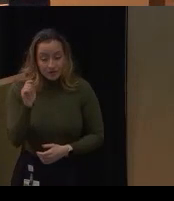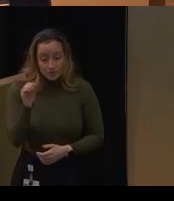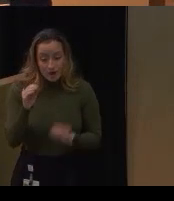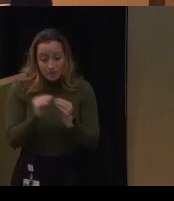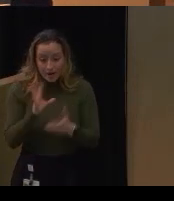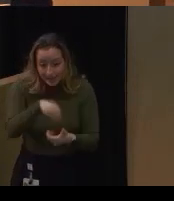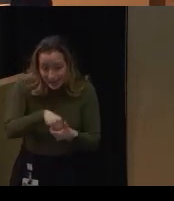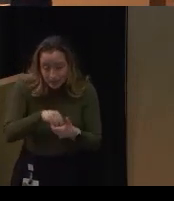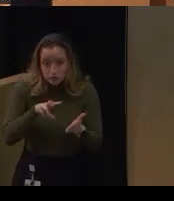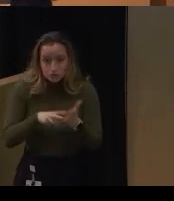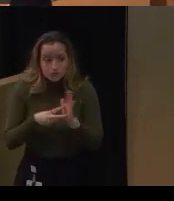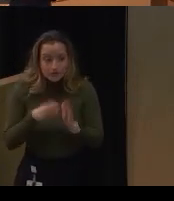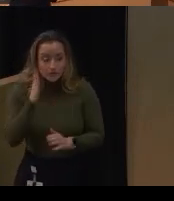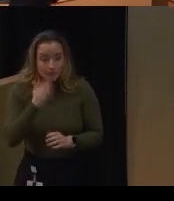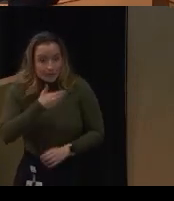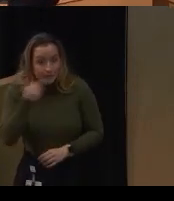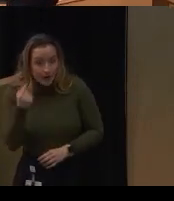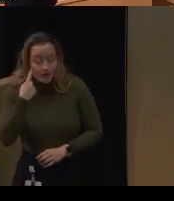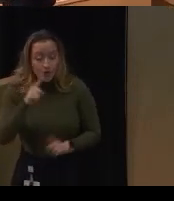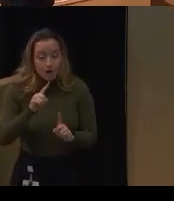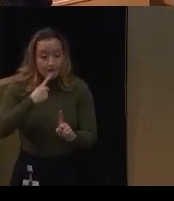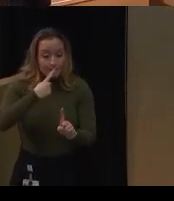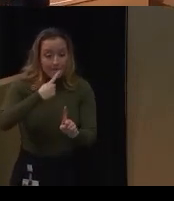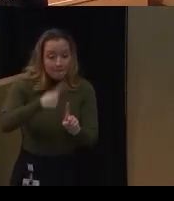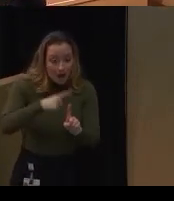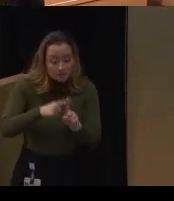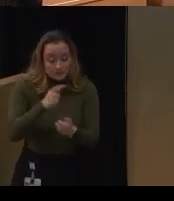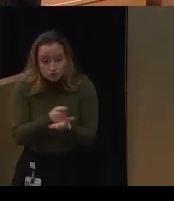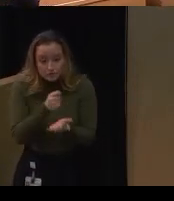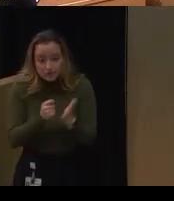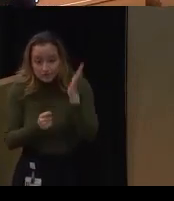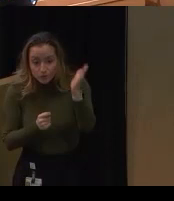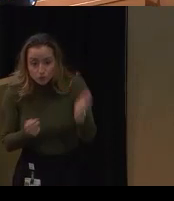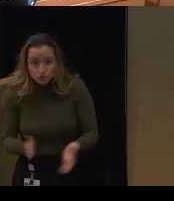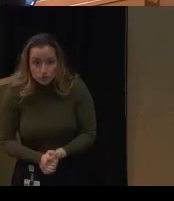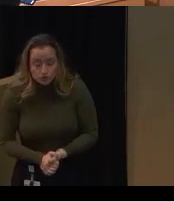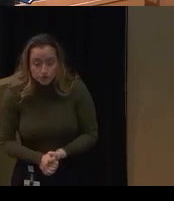that mean there's a better chance for a positive course of treatment or functioning yeah I think